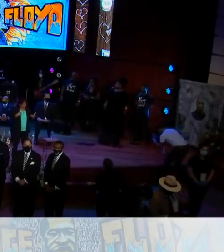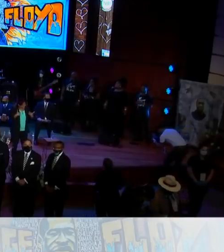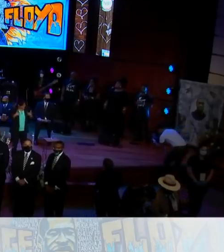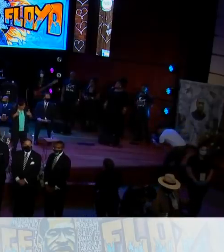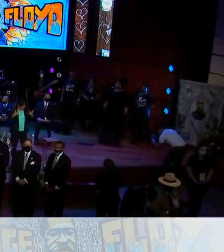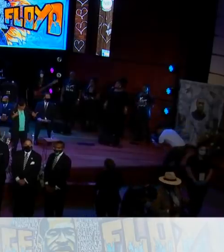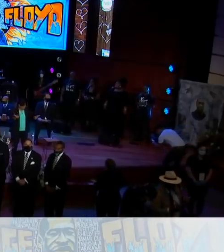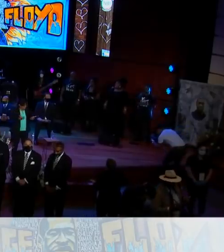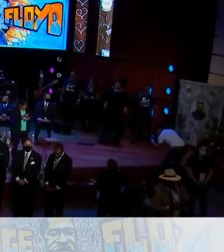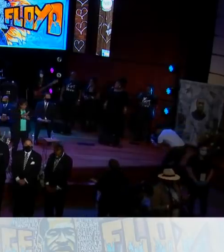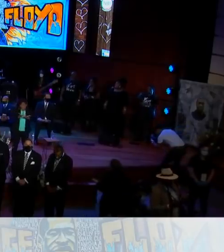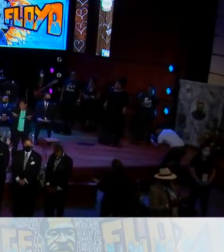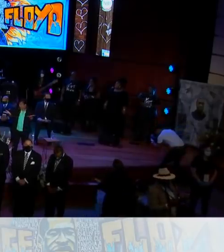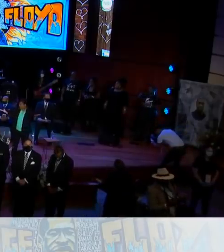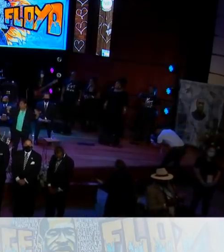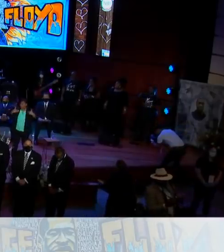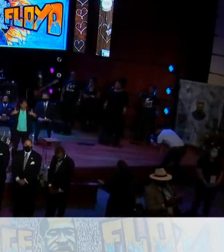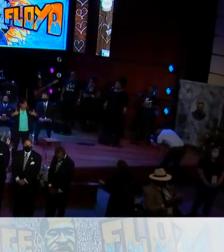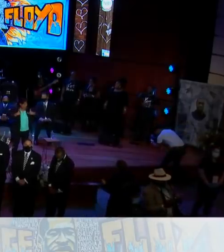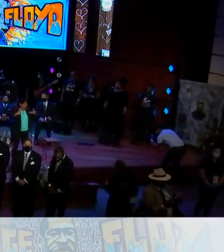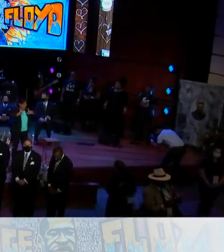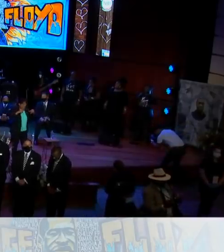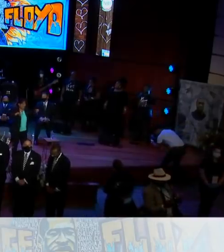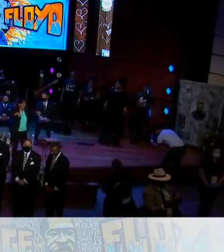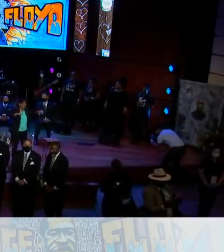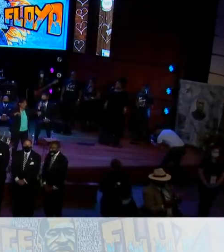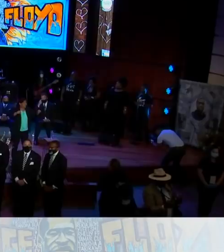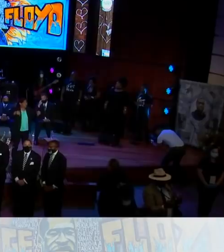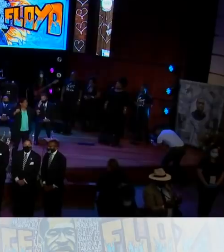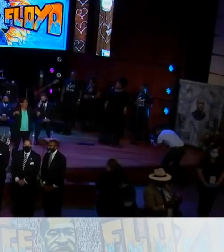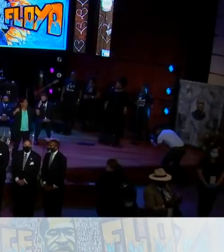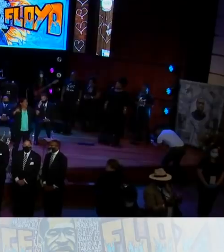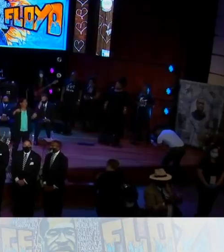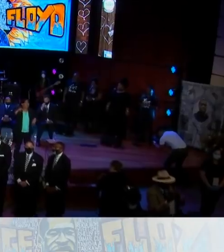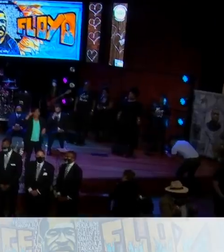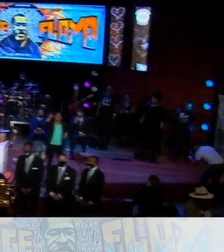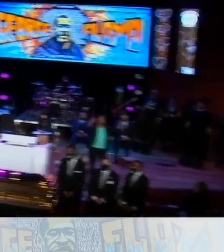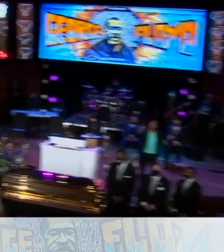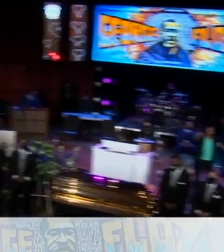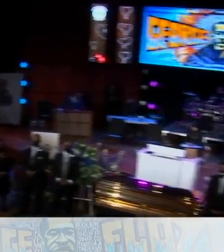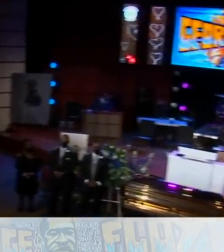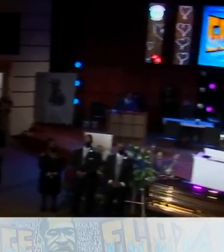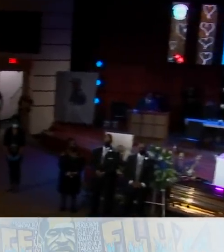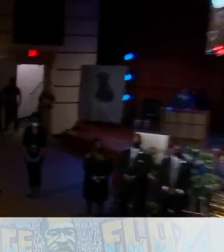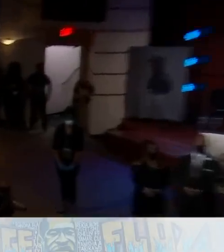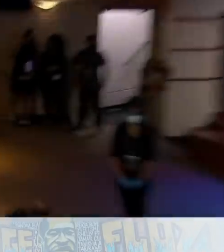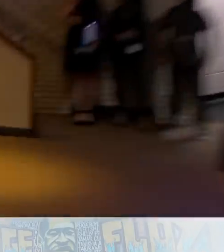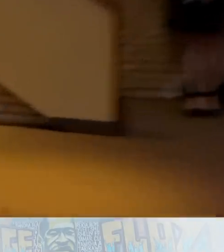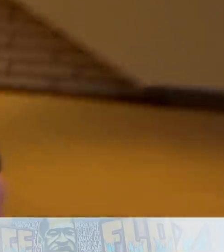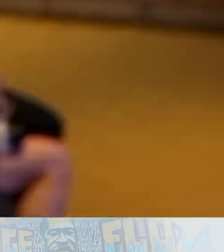BECAUSE THE LORD IS MY SHEPHERD I HAVE EVERYTHING THAT I NEED